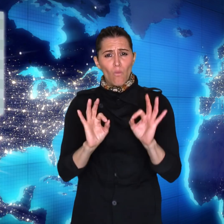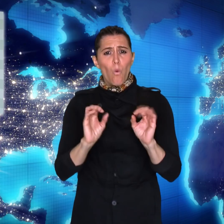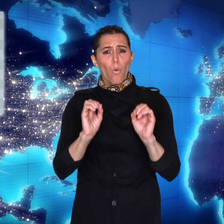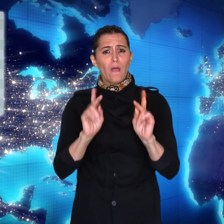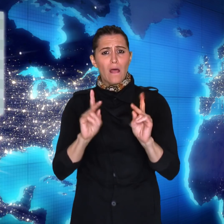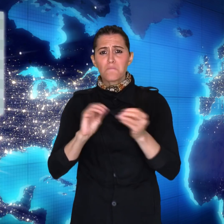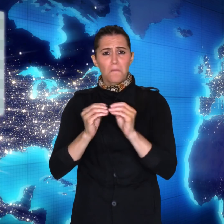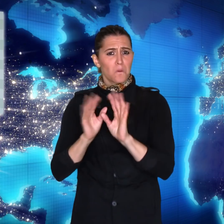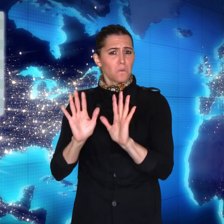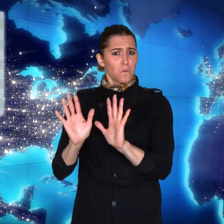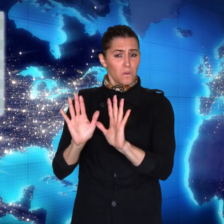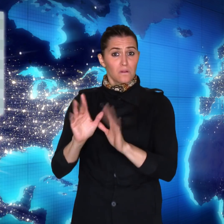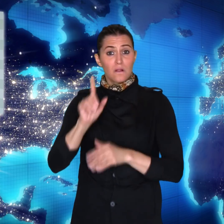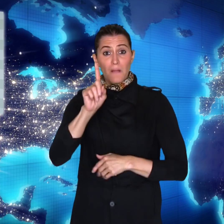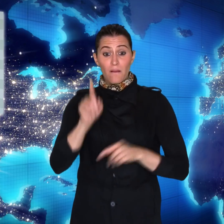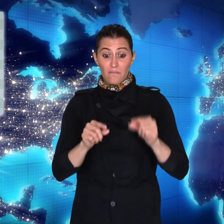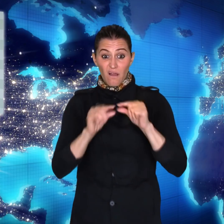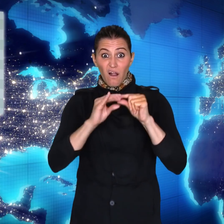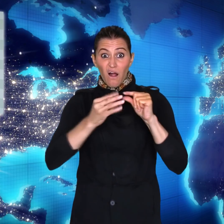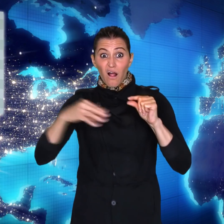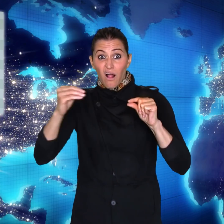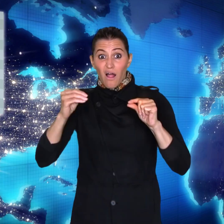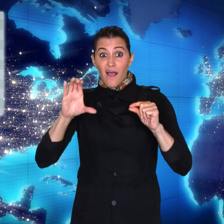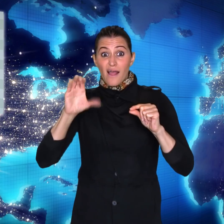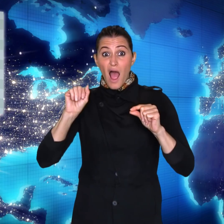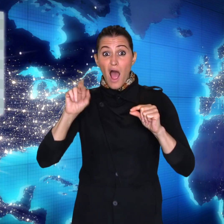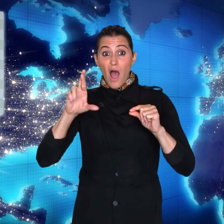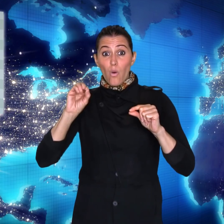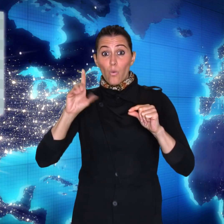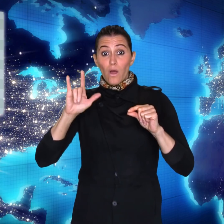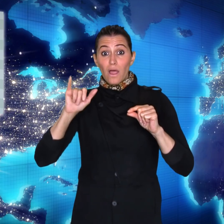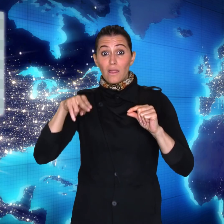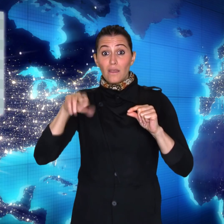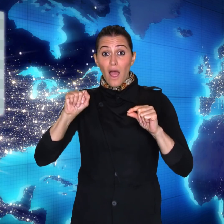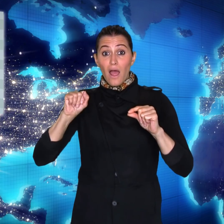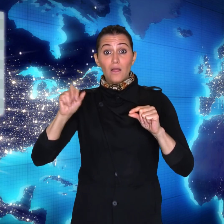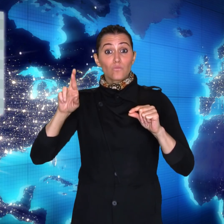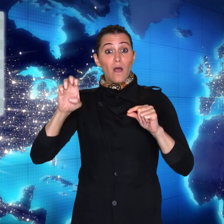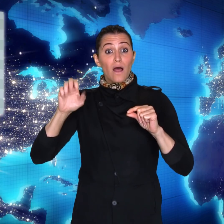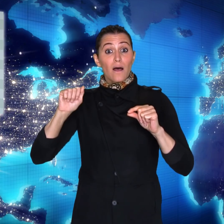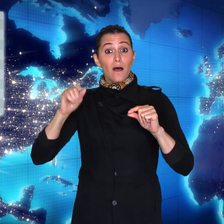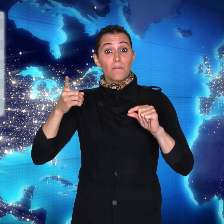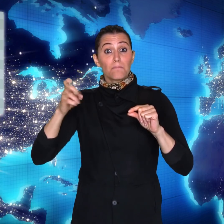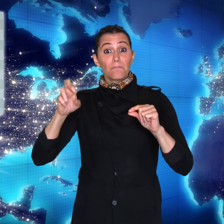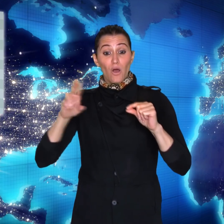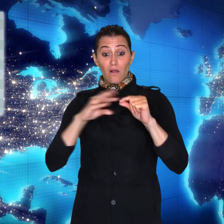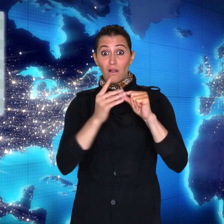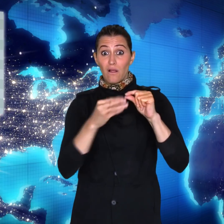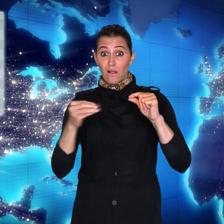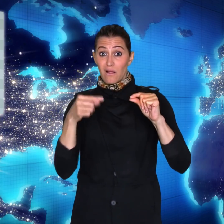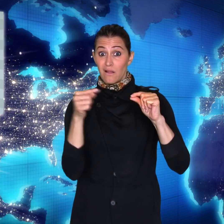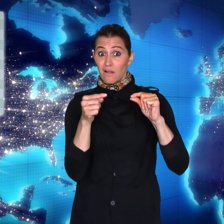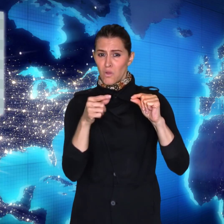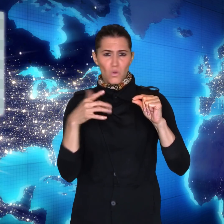however is okay.